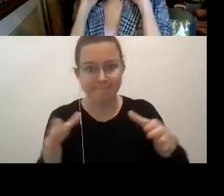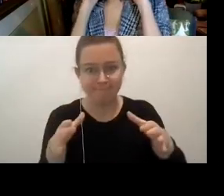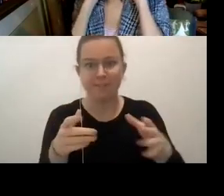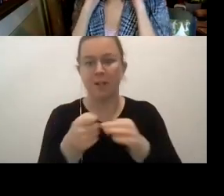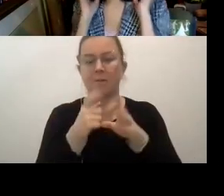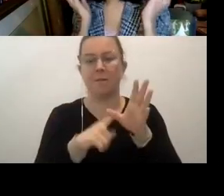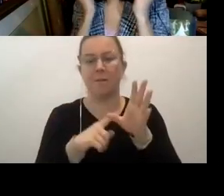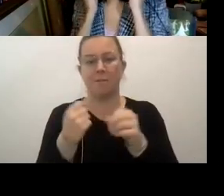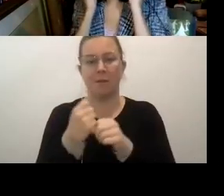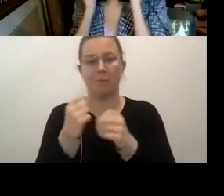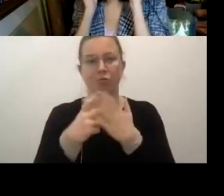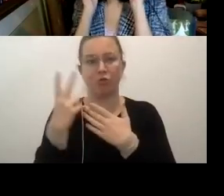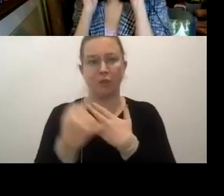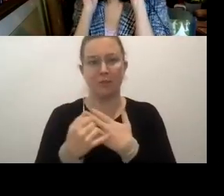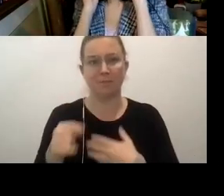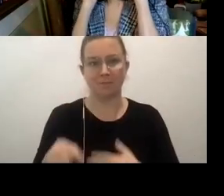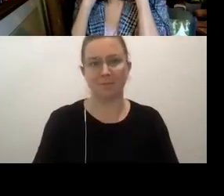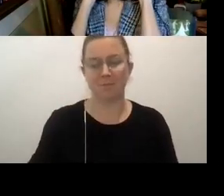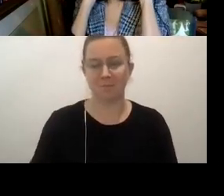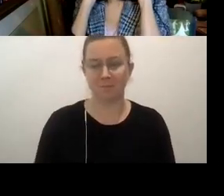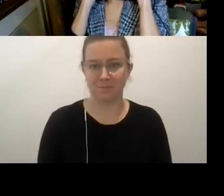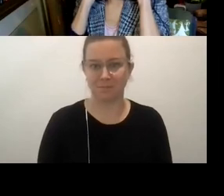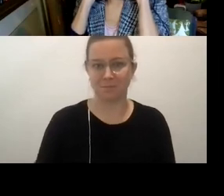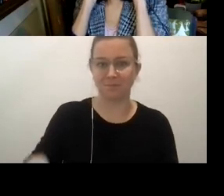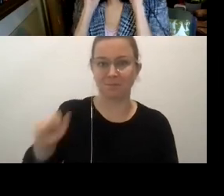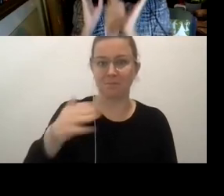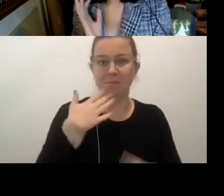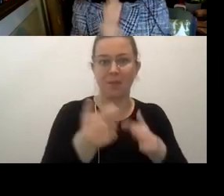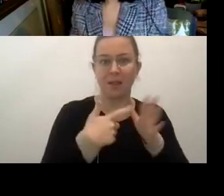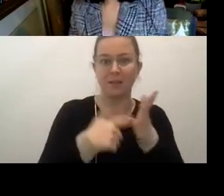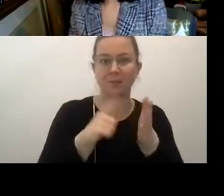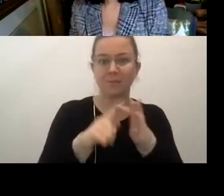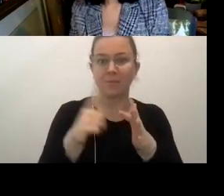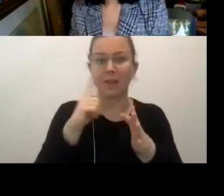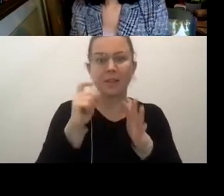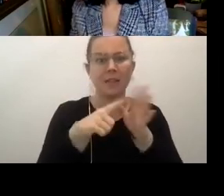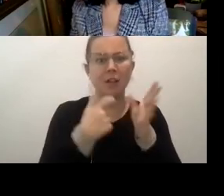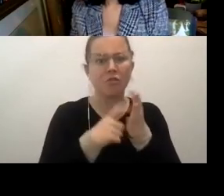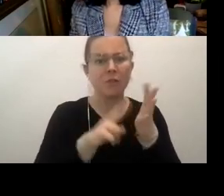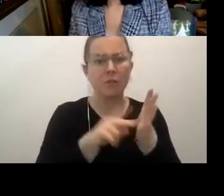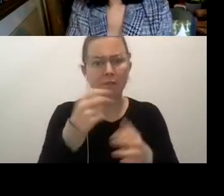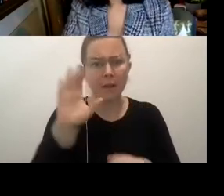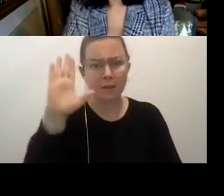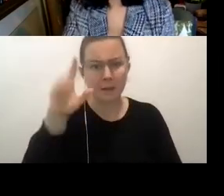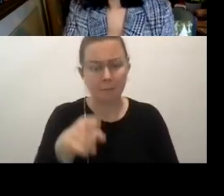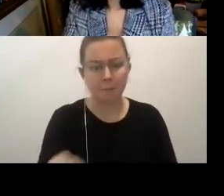Thank you, Kate. I believe Darren had his hand up?